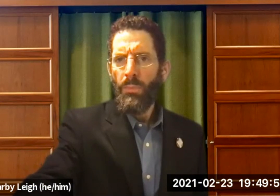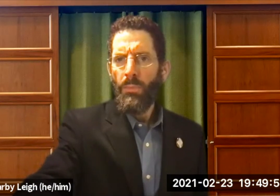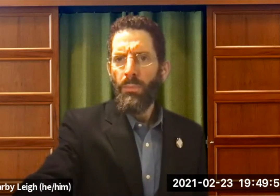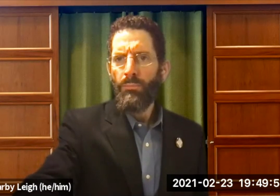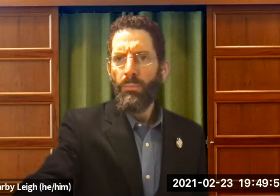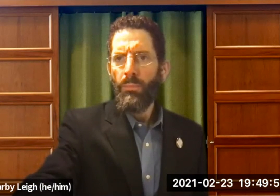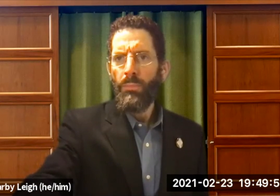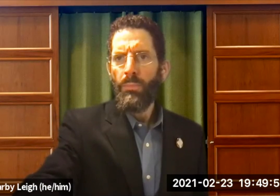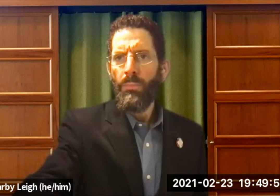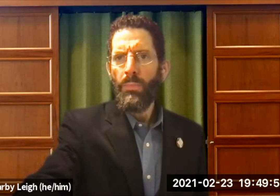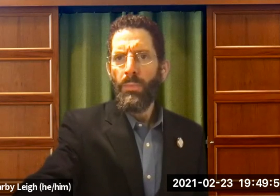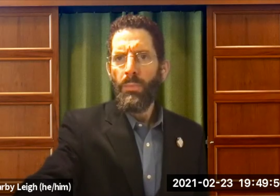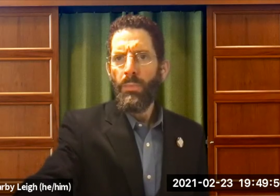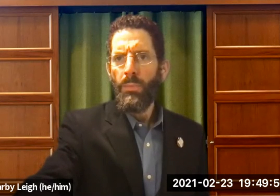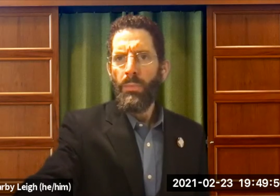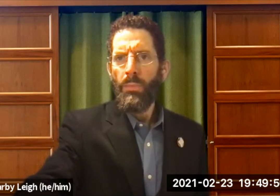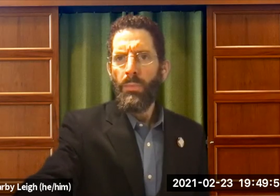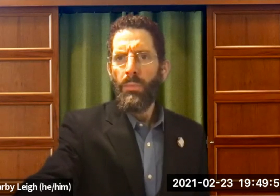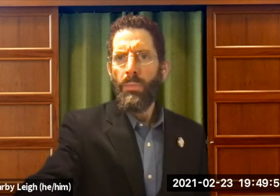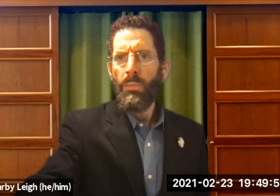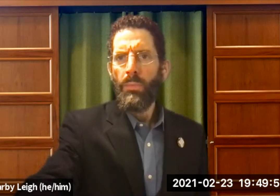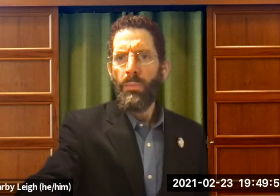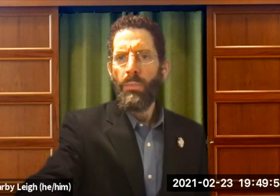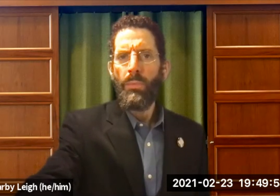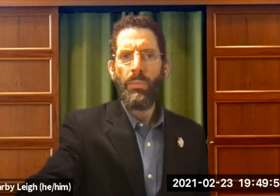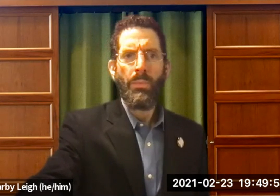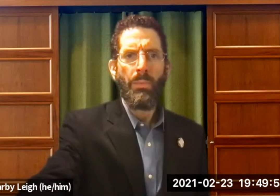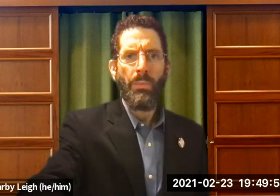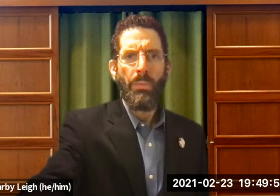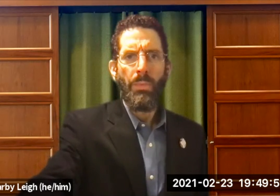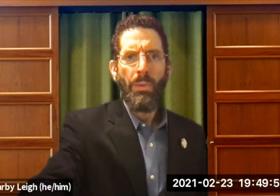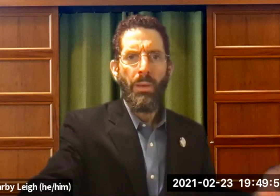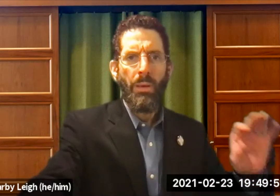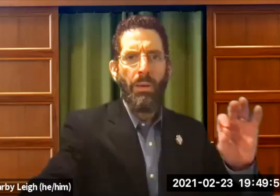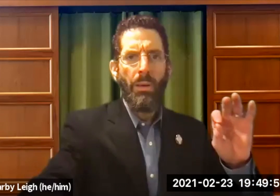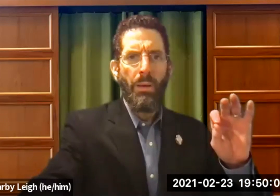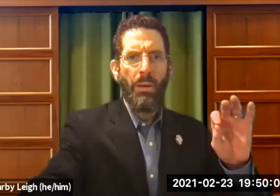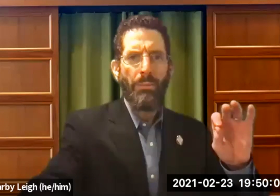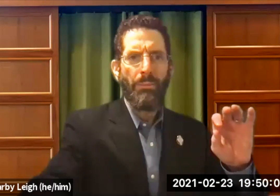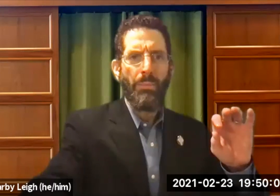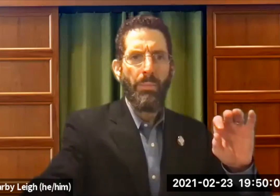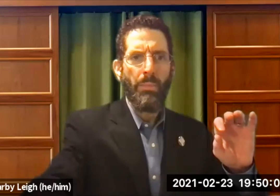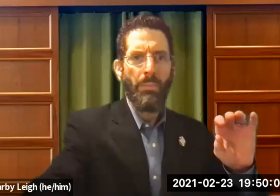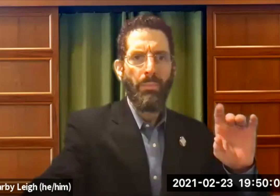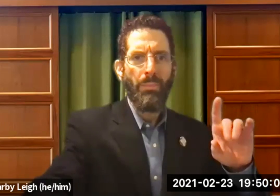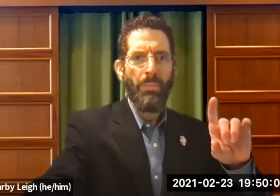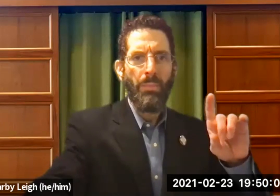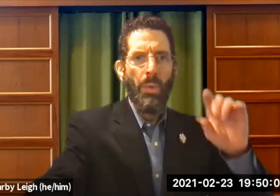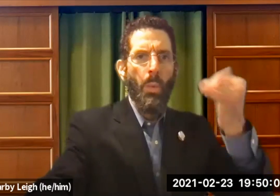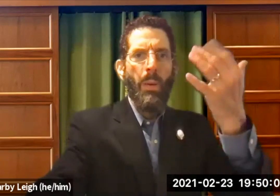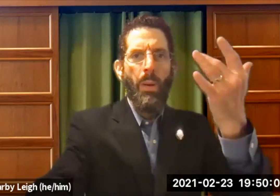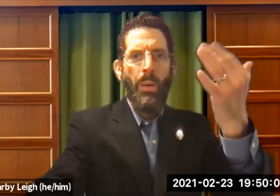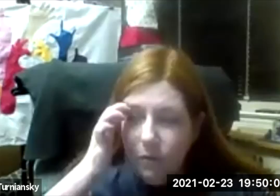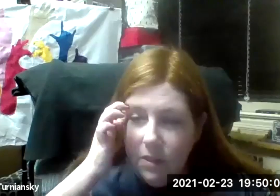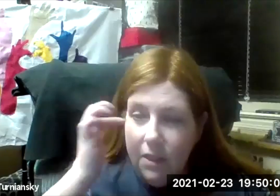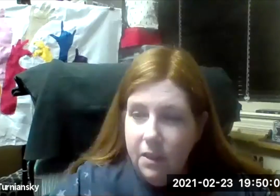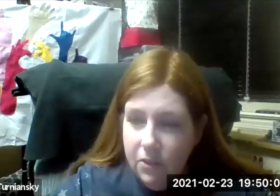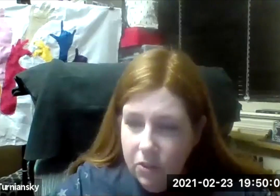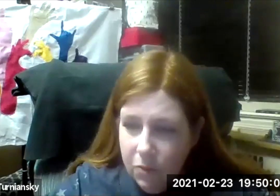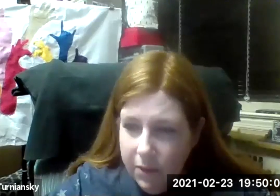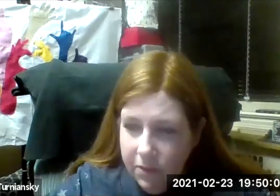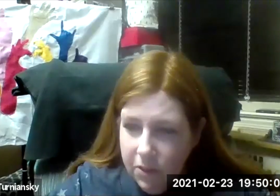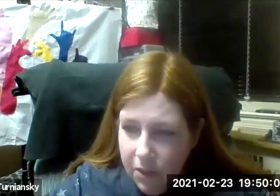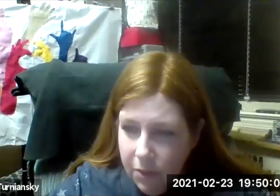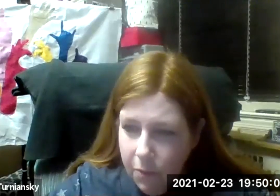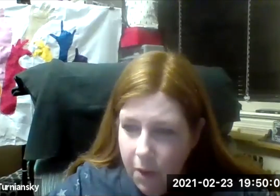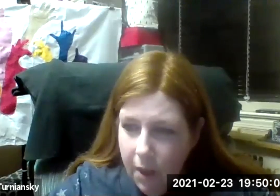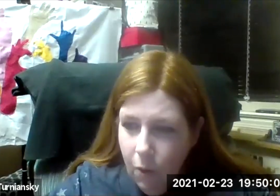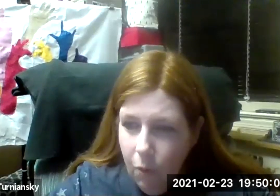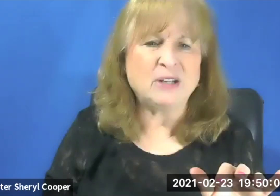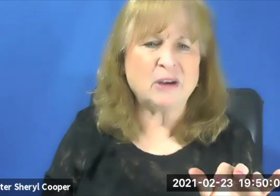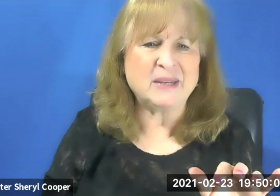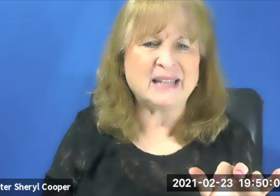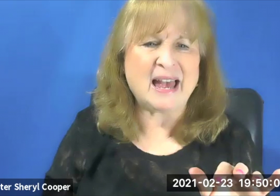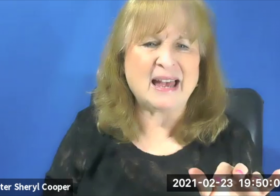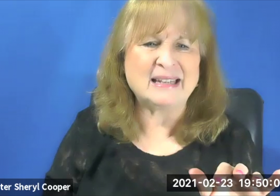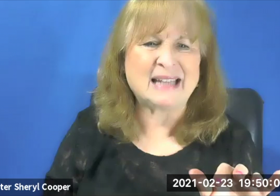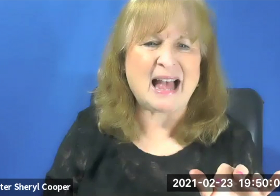. Ya-el the question is from Suzie: >>RABBI DARBY LEIGH: Wait.